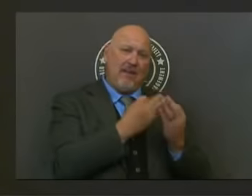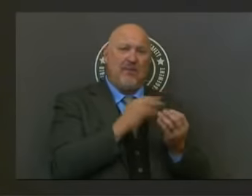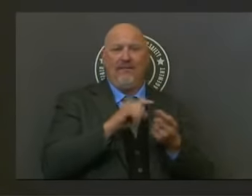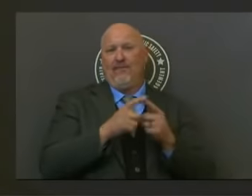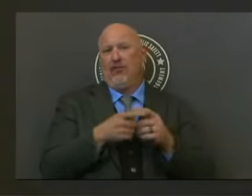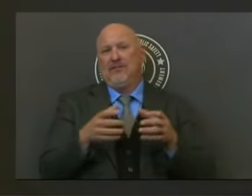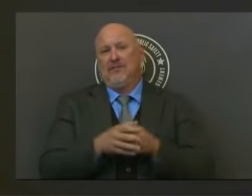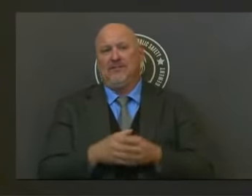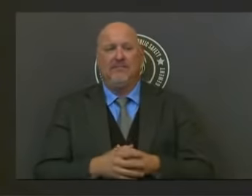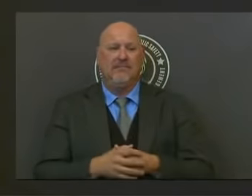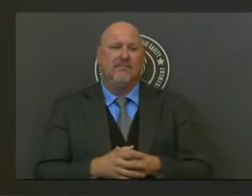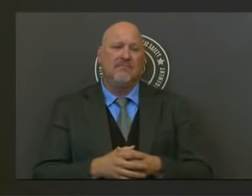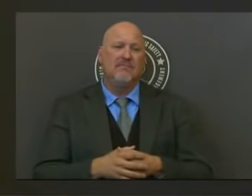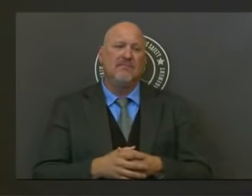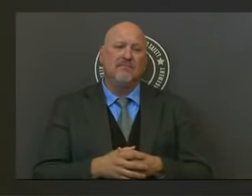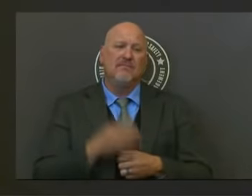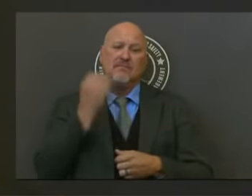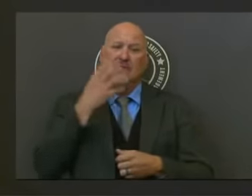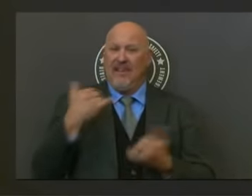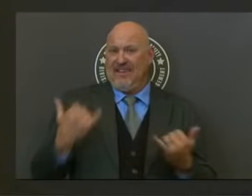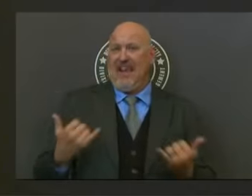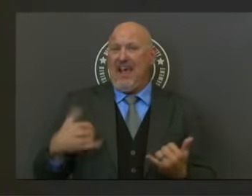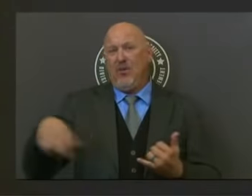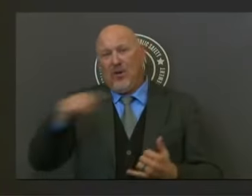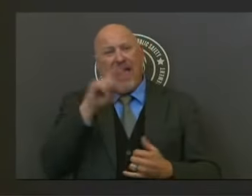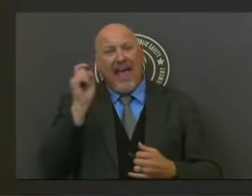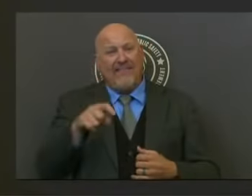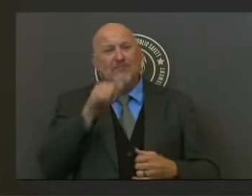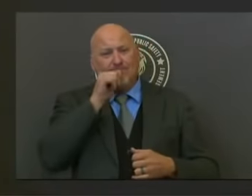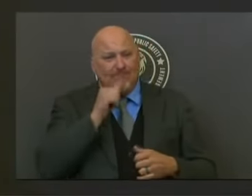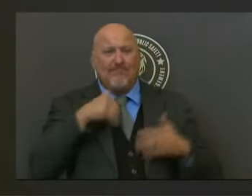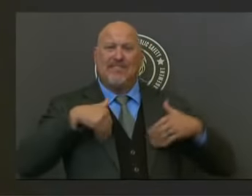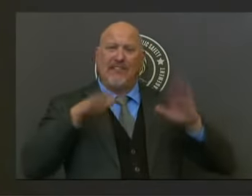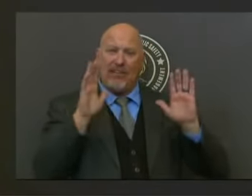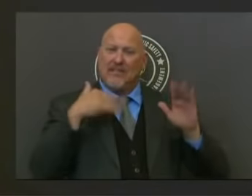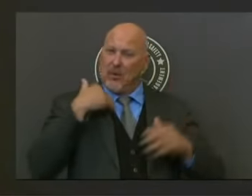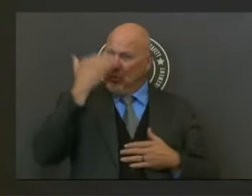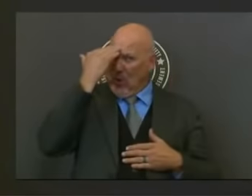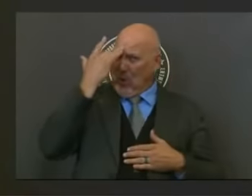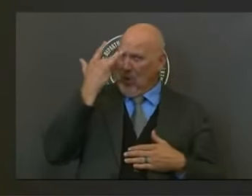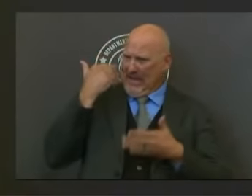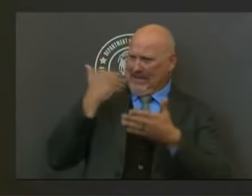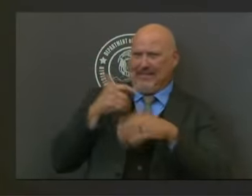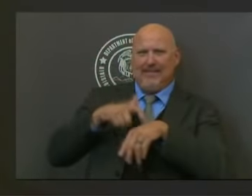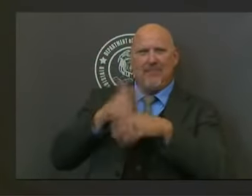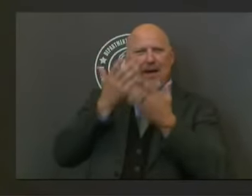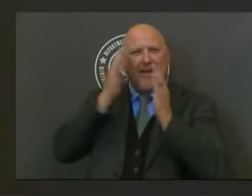thanksgiving it's just something you need to be cognizant of and